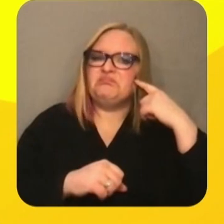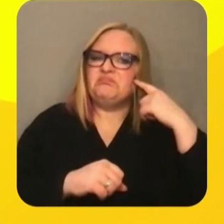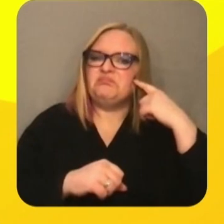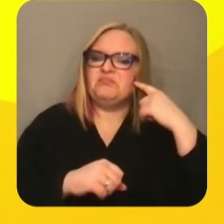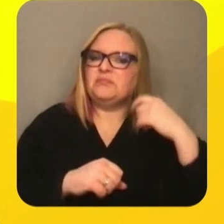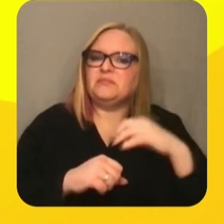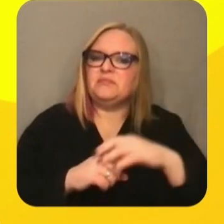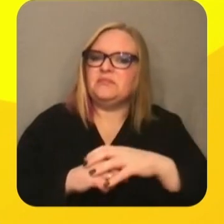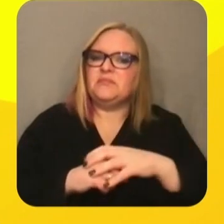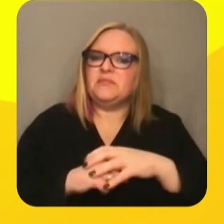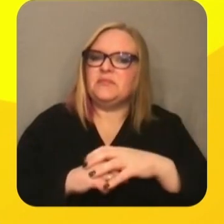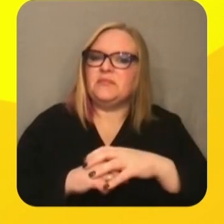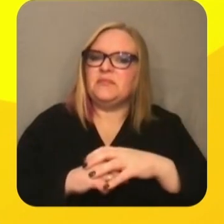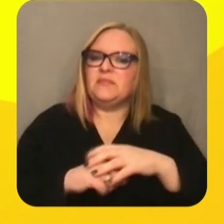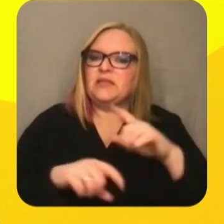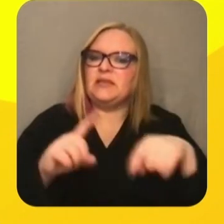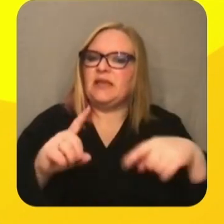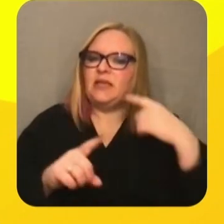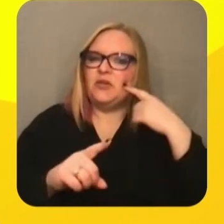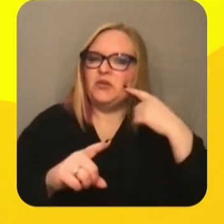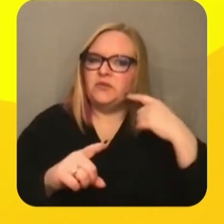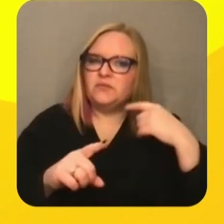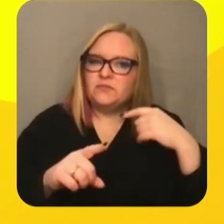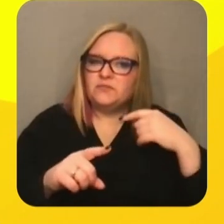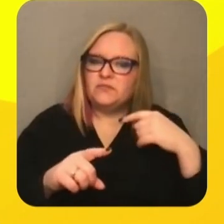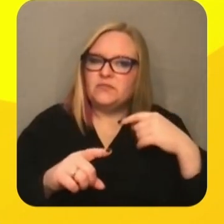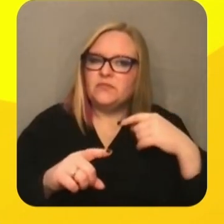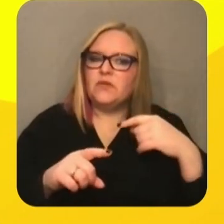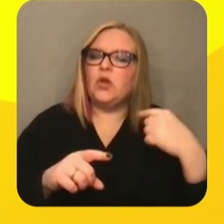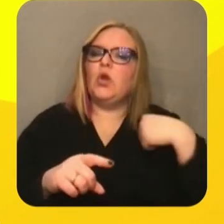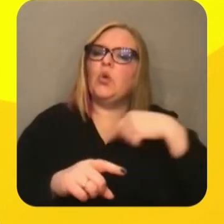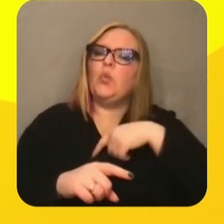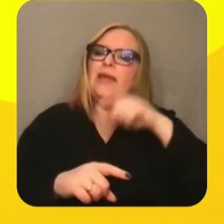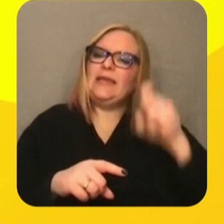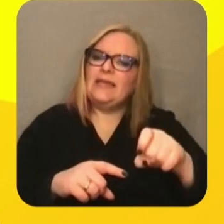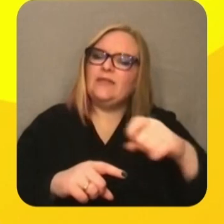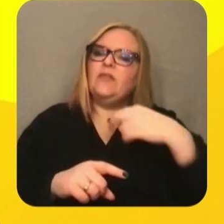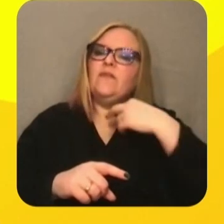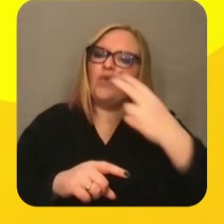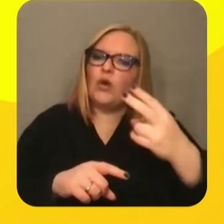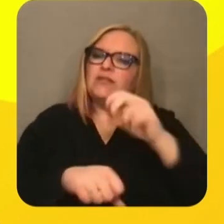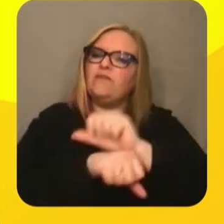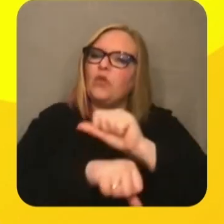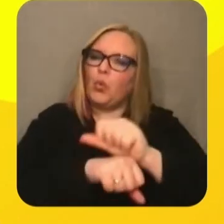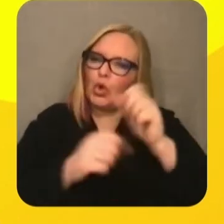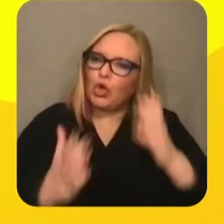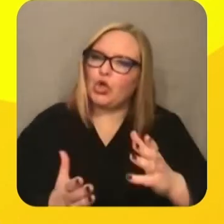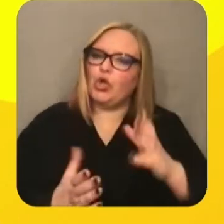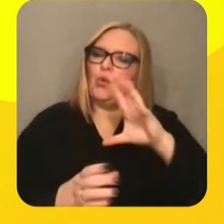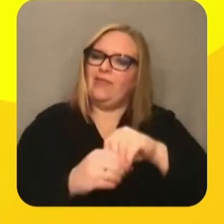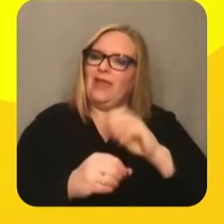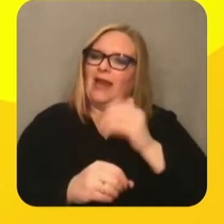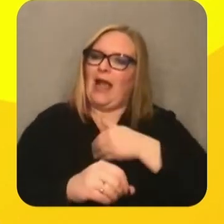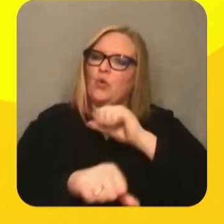It's that kind of workforce. We need the voice of the employee. That's our workplace. But our marketplace is demanding something